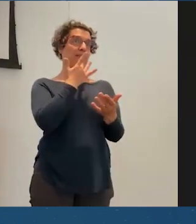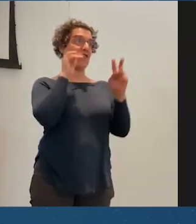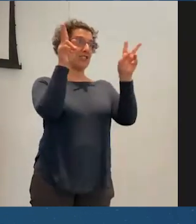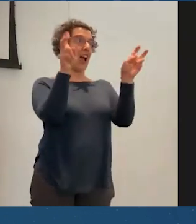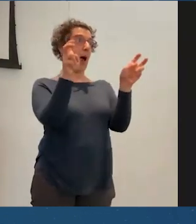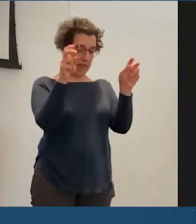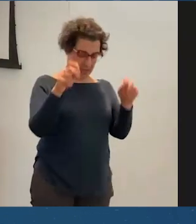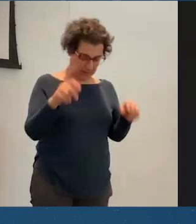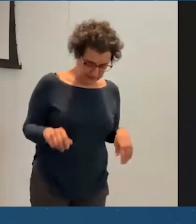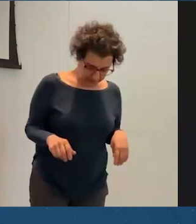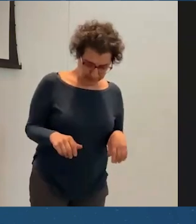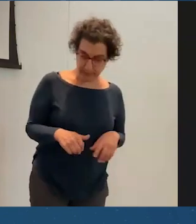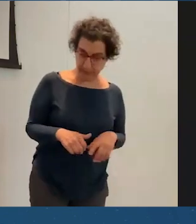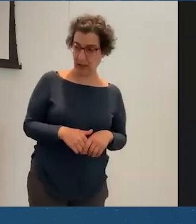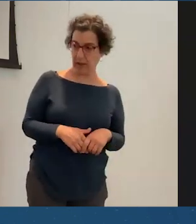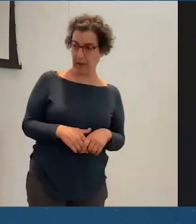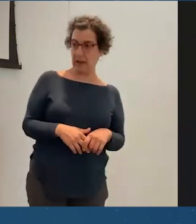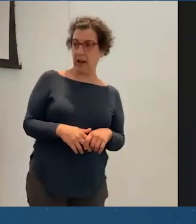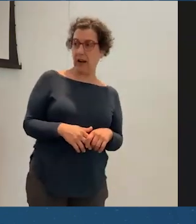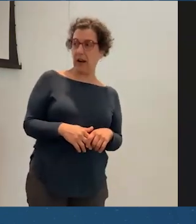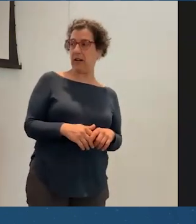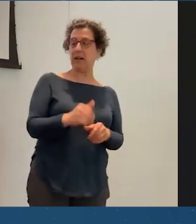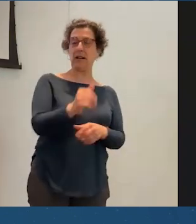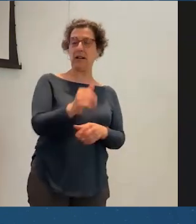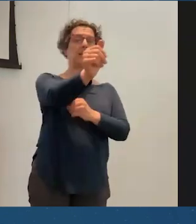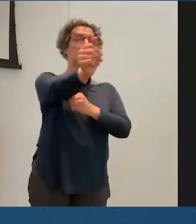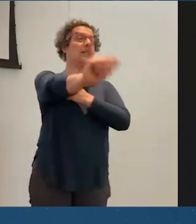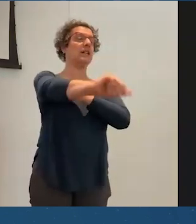we also wanted to just shout out that thank you,